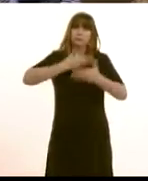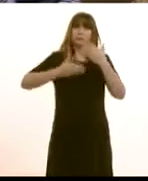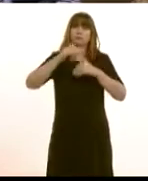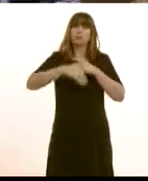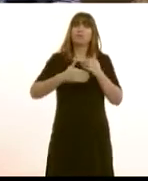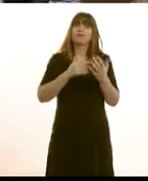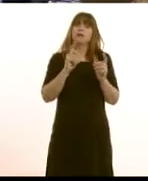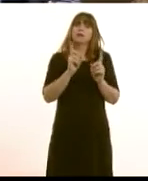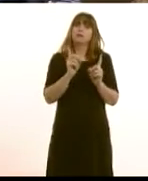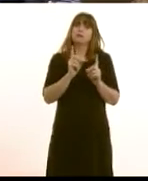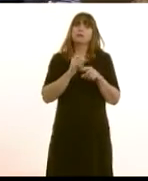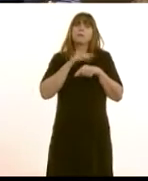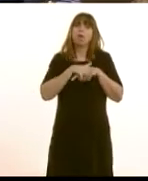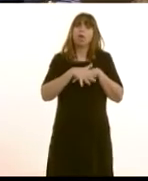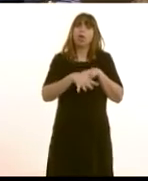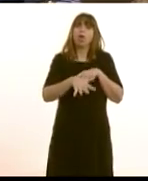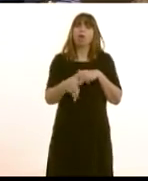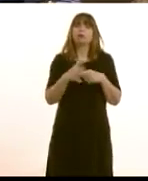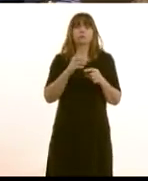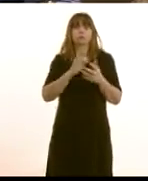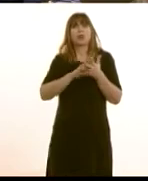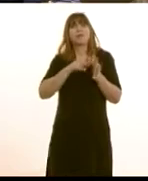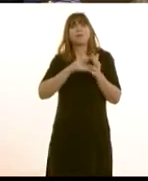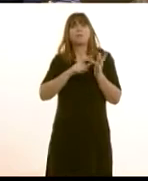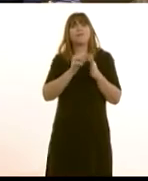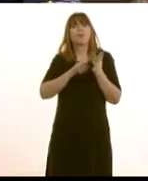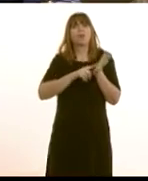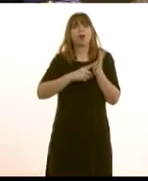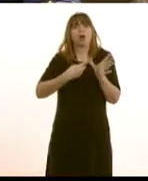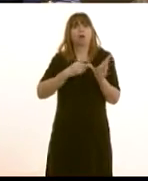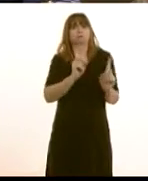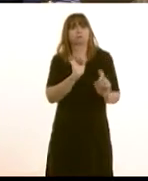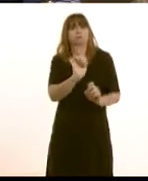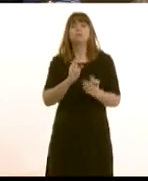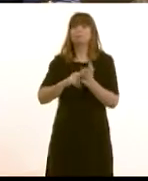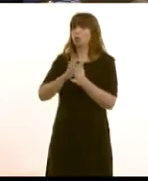Carwyn Jones: We continue to support services within the NHS and in the third sector to